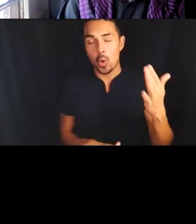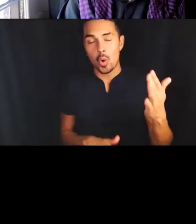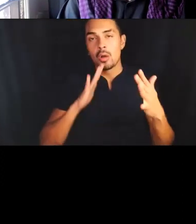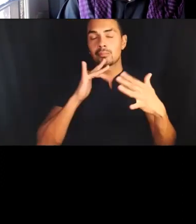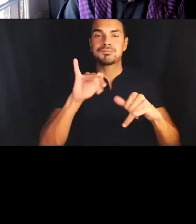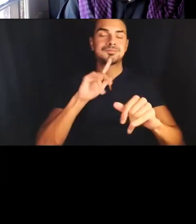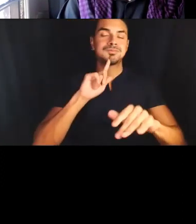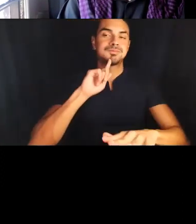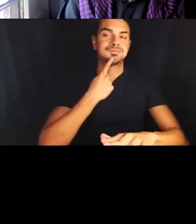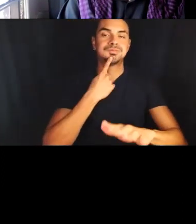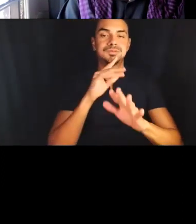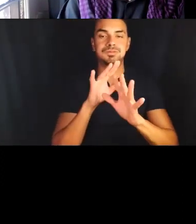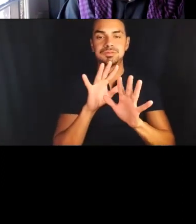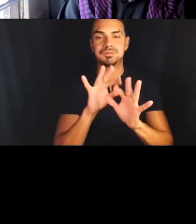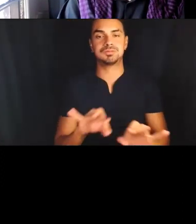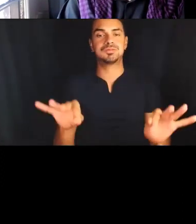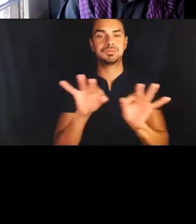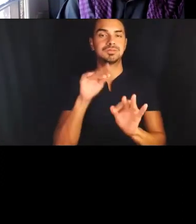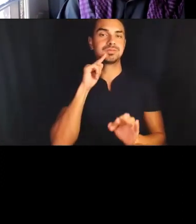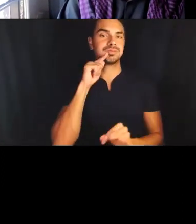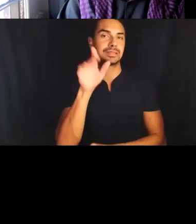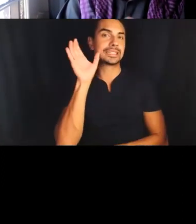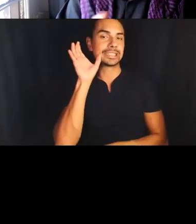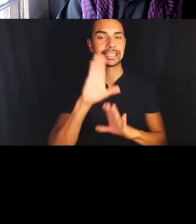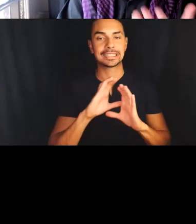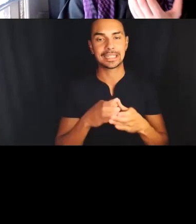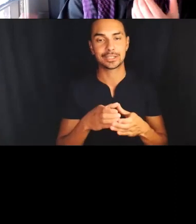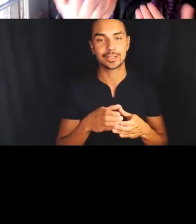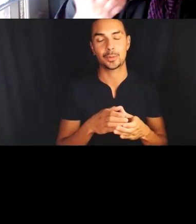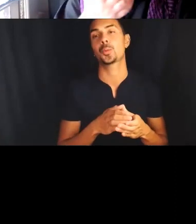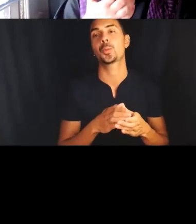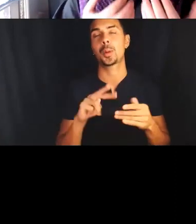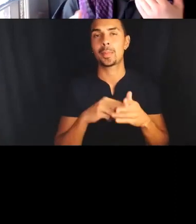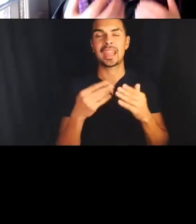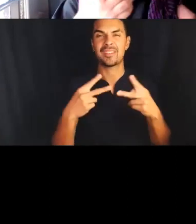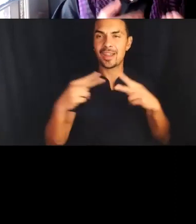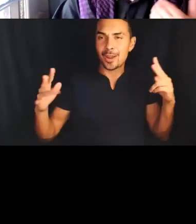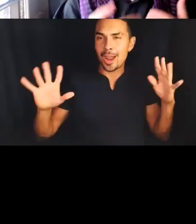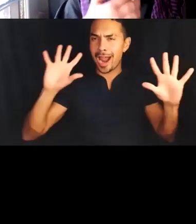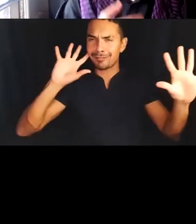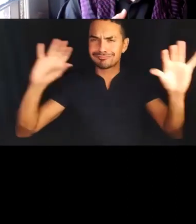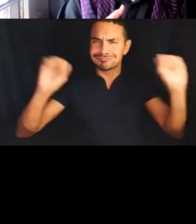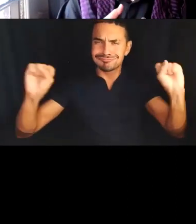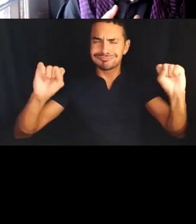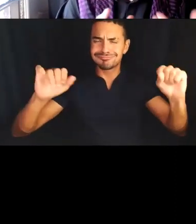these listening sessions dynamic and really helping being part of the communities